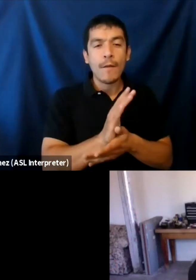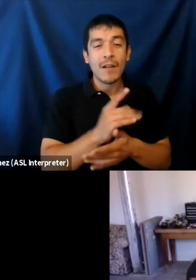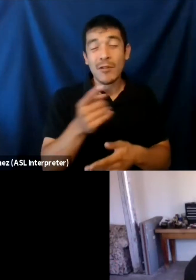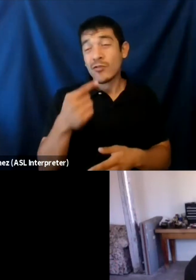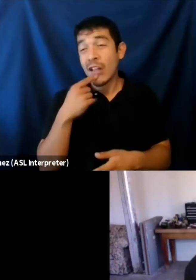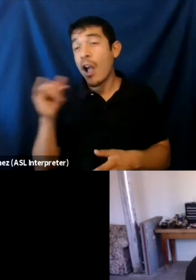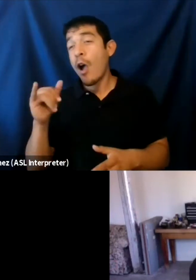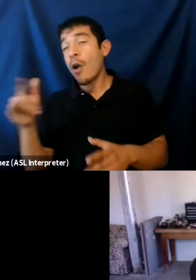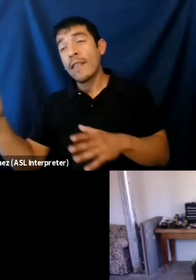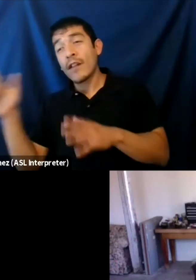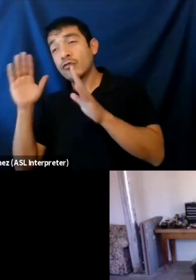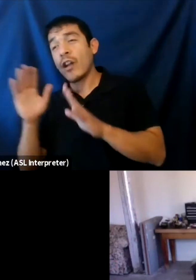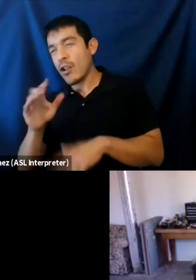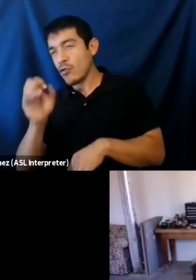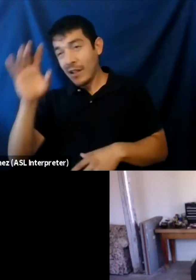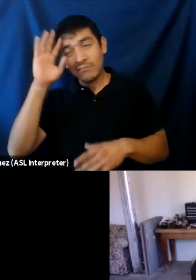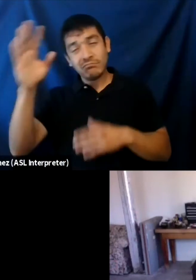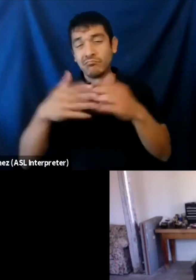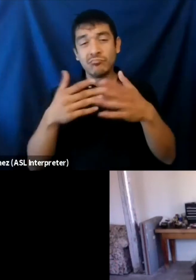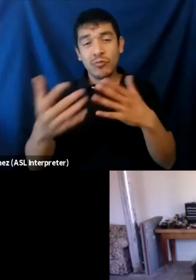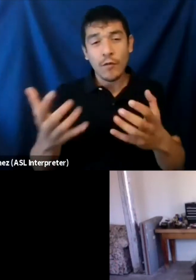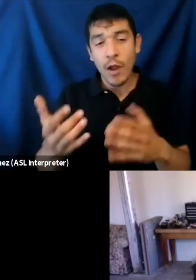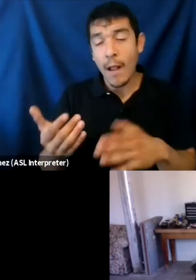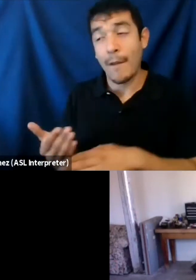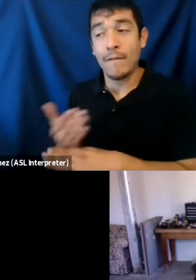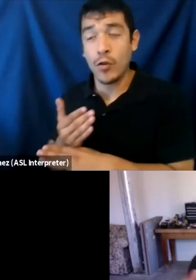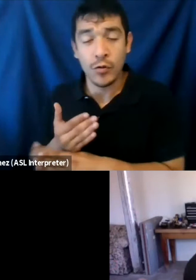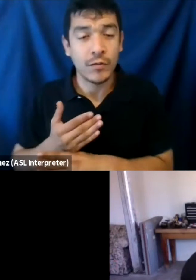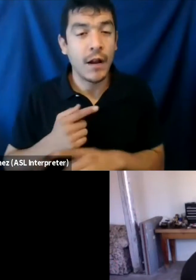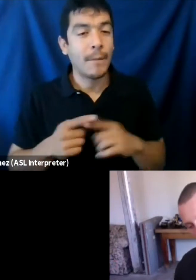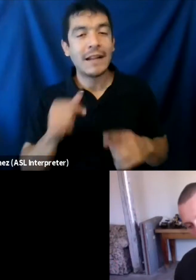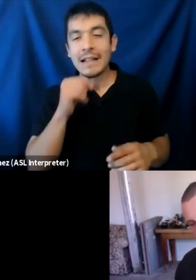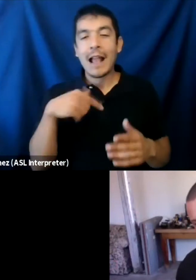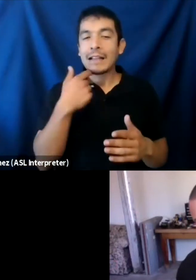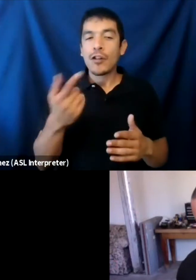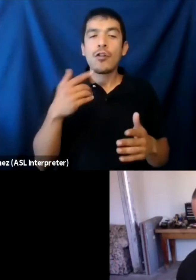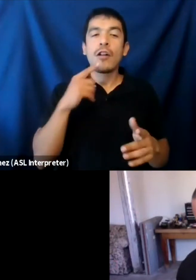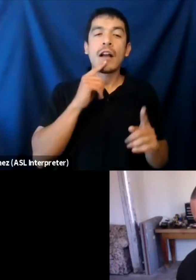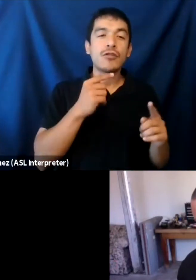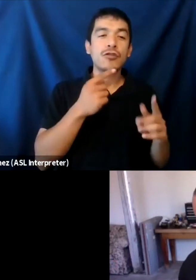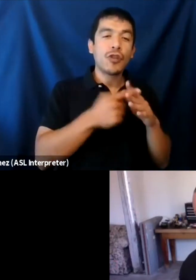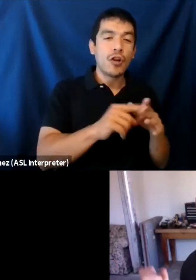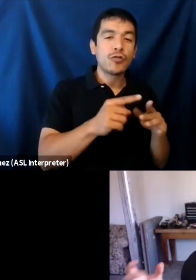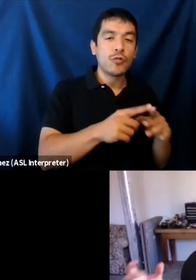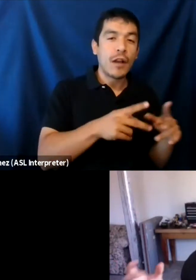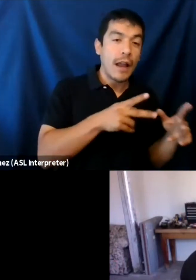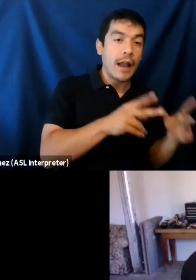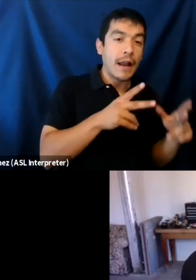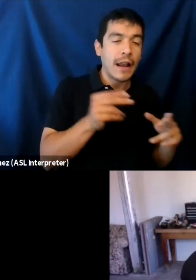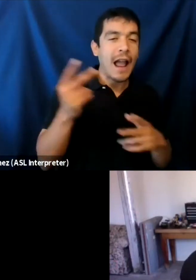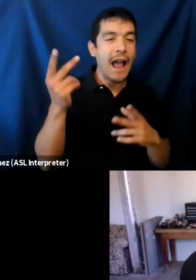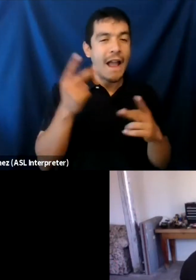you can come up with whatever you want, like beforehand, but it's not until you actually start to figure out the lifeblood of the film